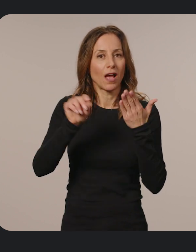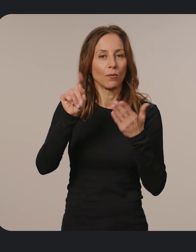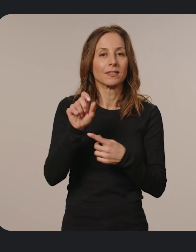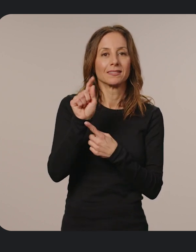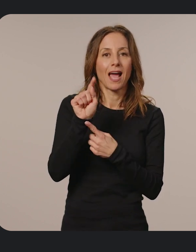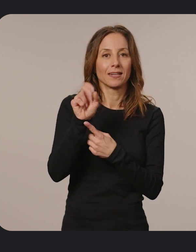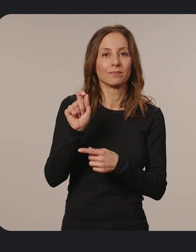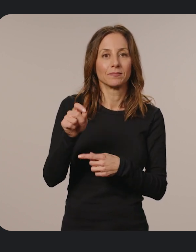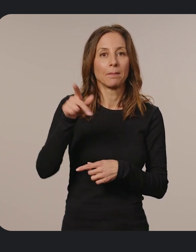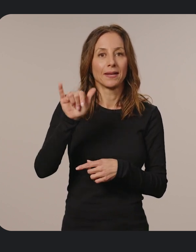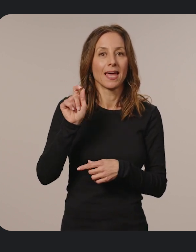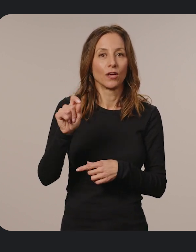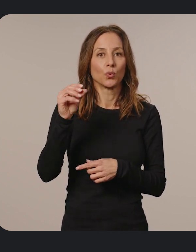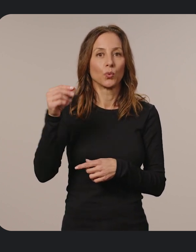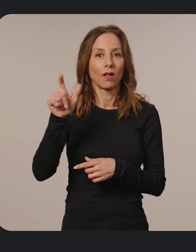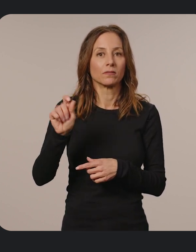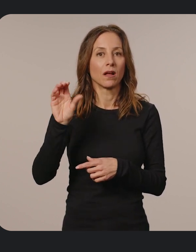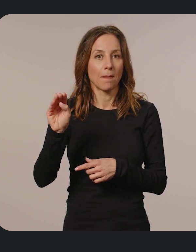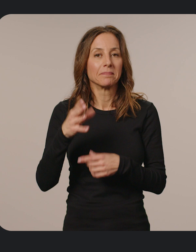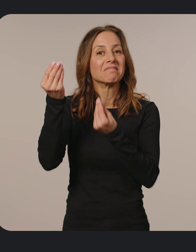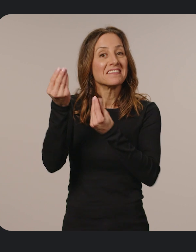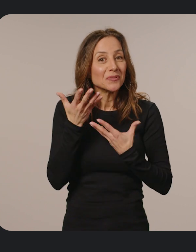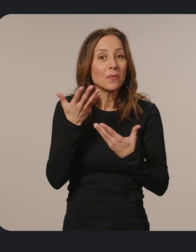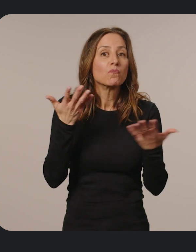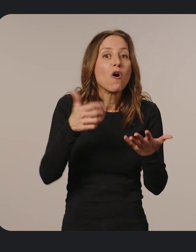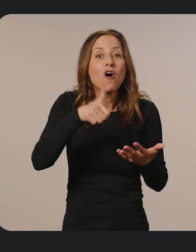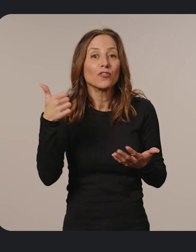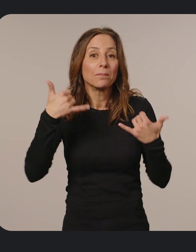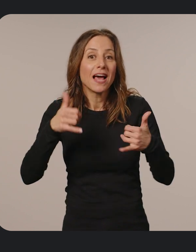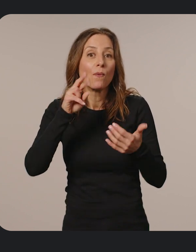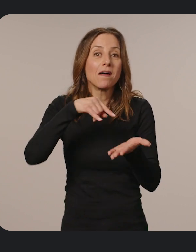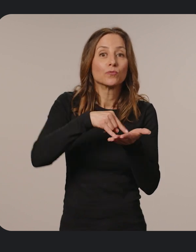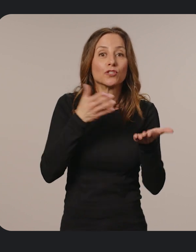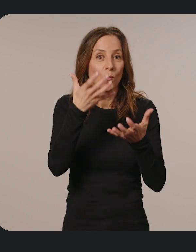Check it out at status.play.google.com, and let us know what other Play and Android